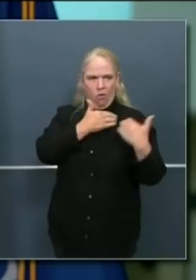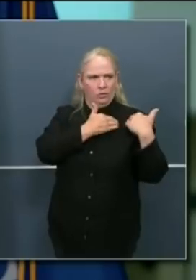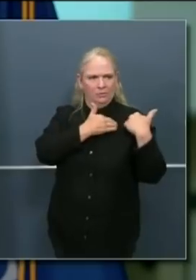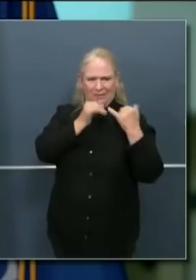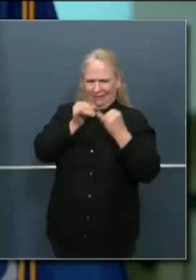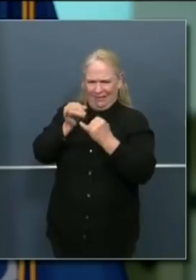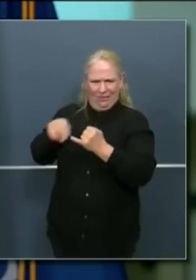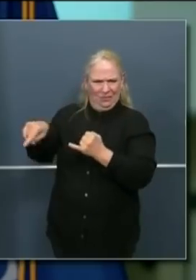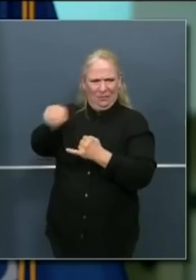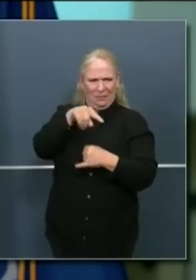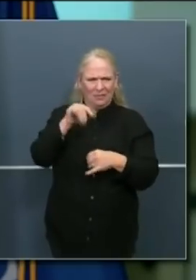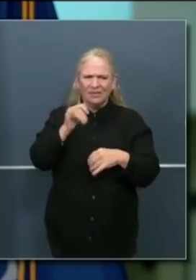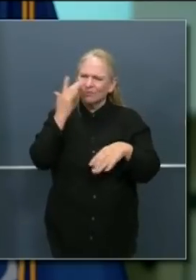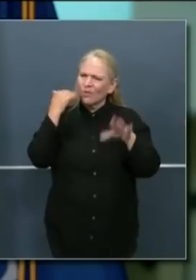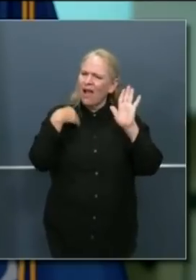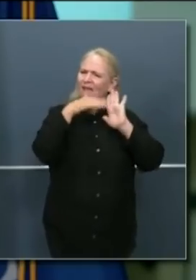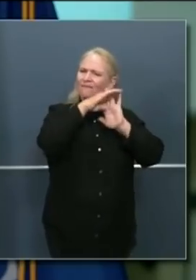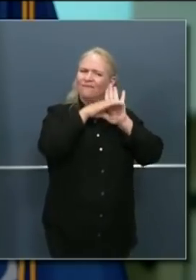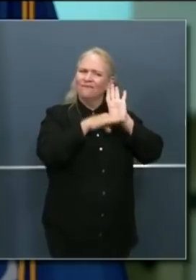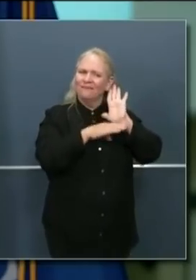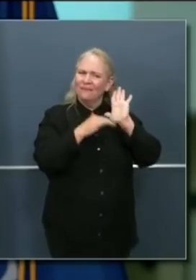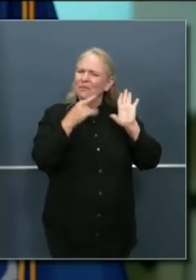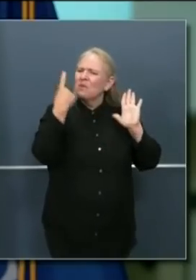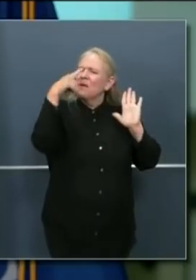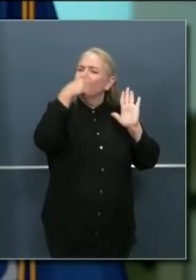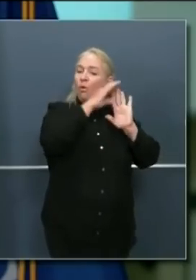ENFORCEMENT AND WITH INDIVIDUAL RESPONSIBILITY AND THAT'S WHY